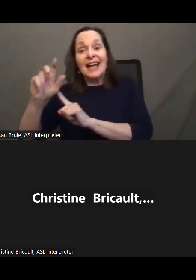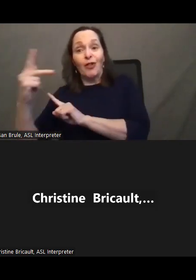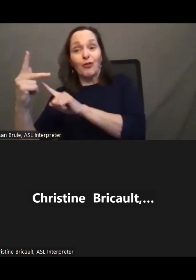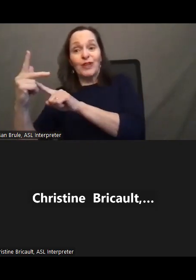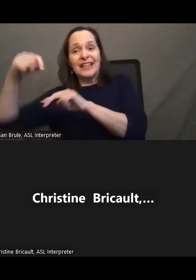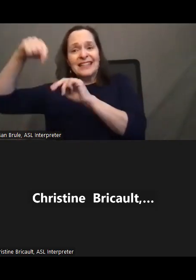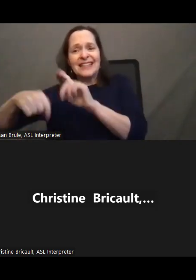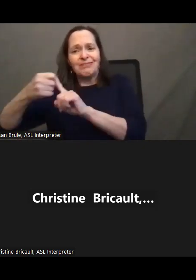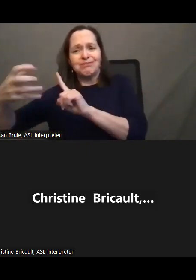under.